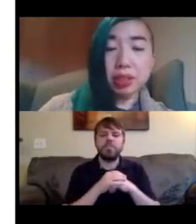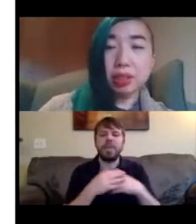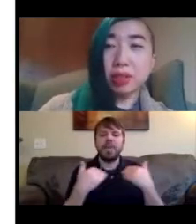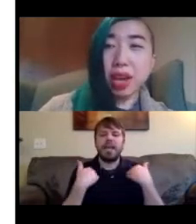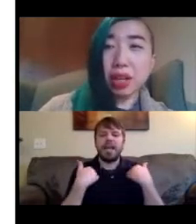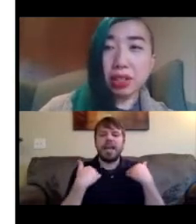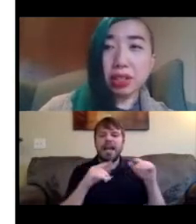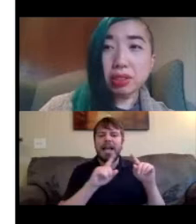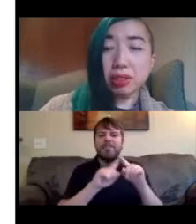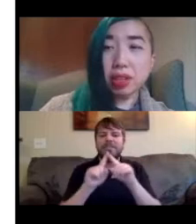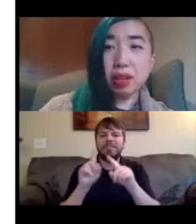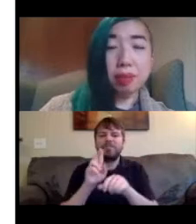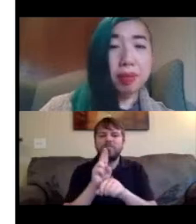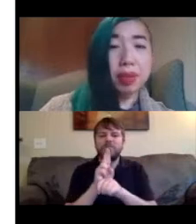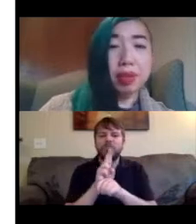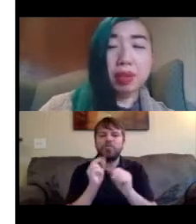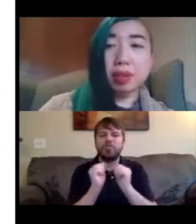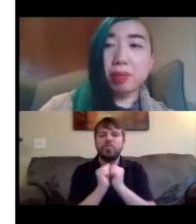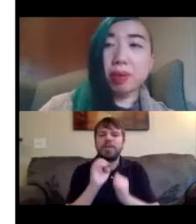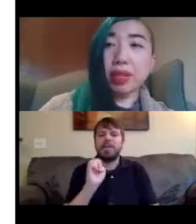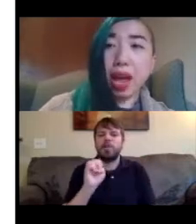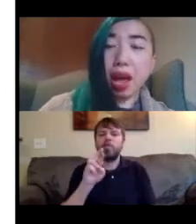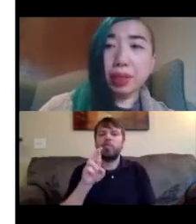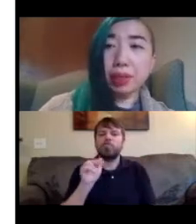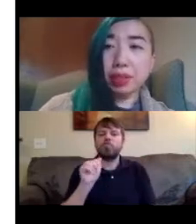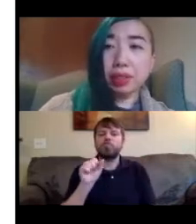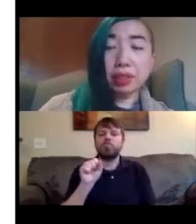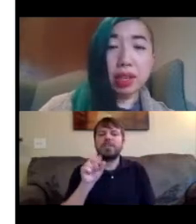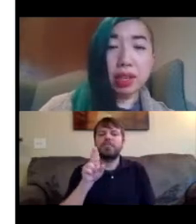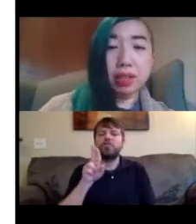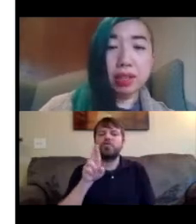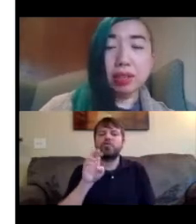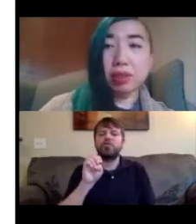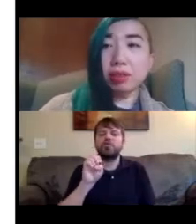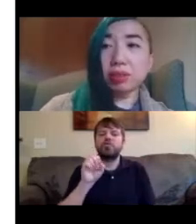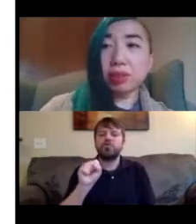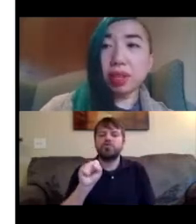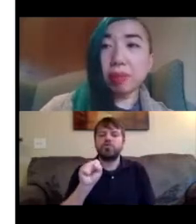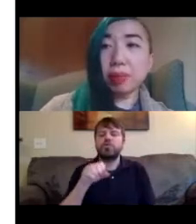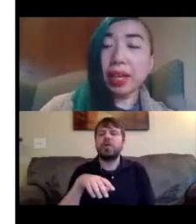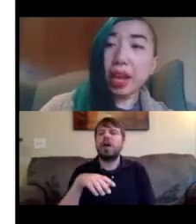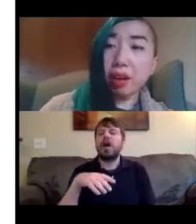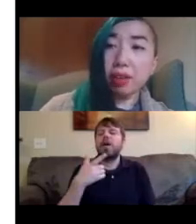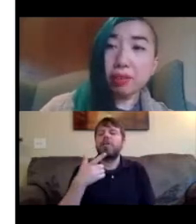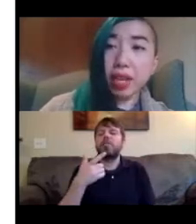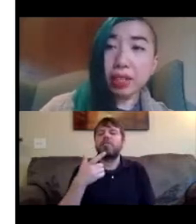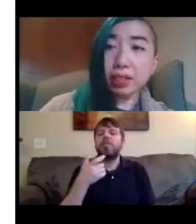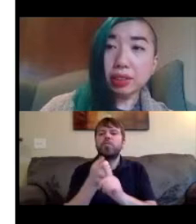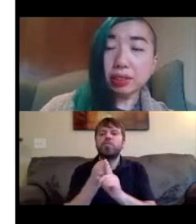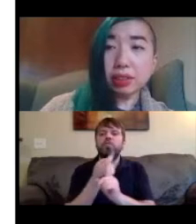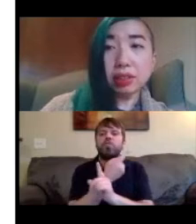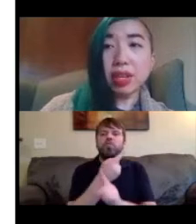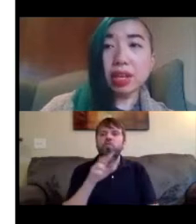so redactions. One way that happens is the blacking out of texts so you can't